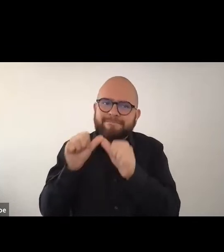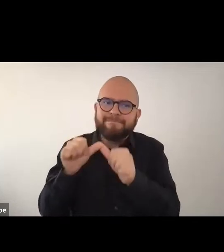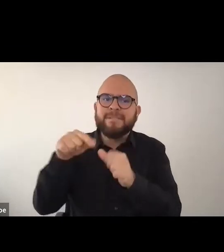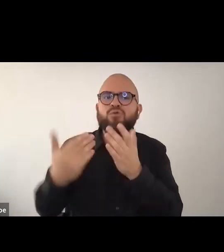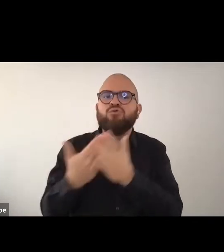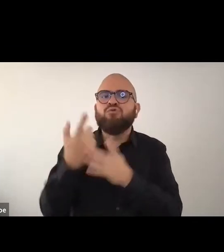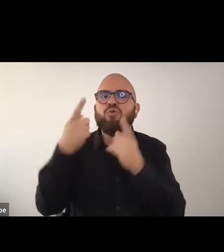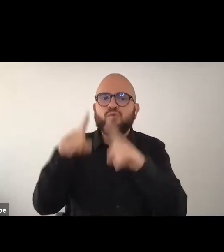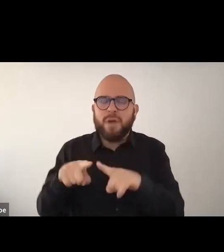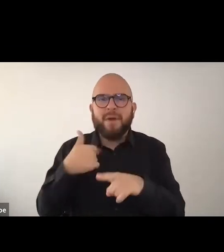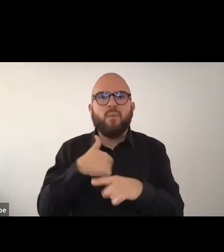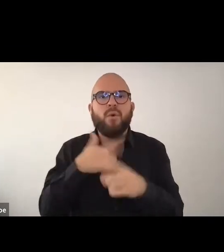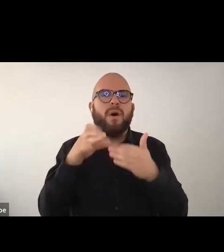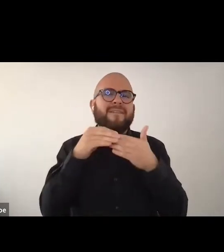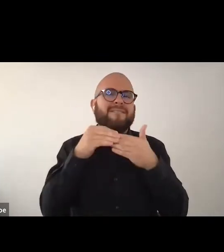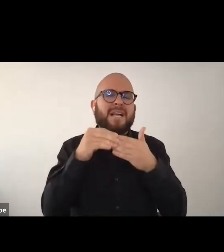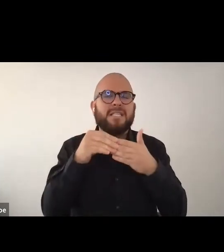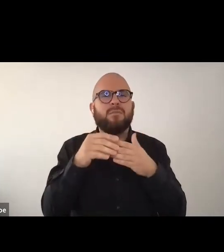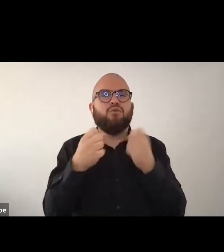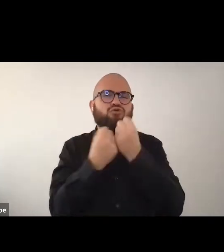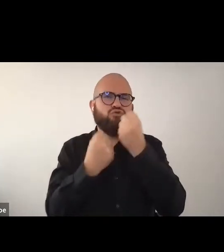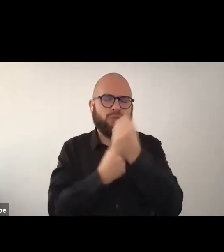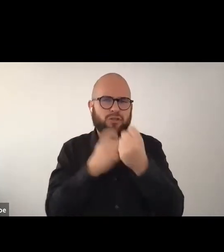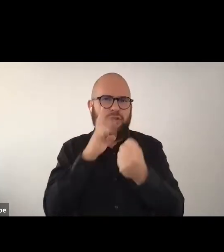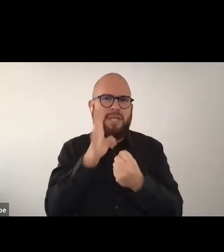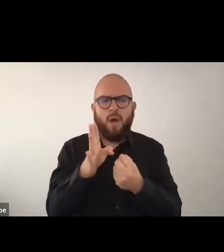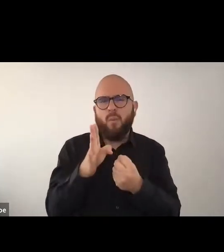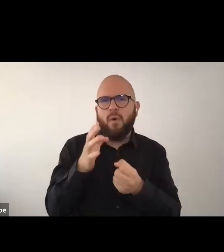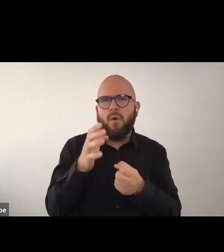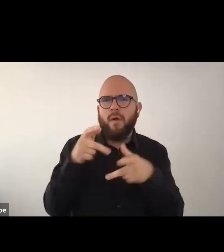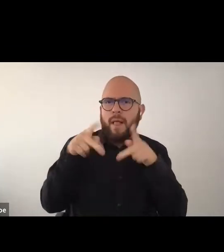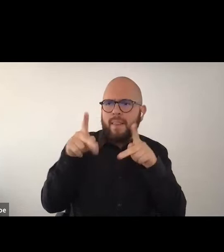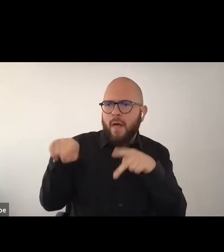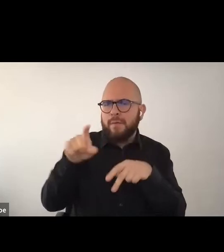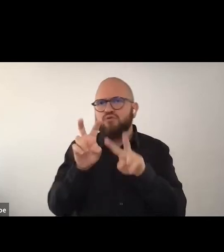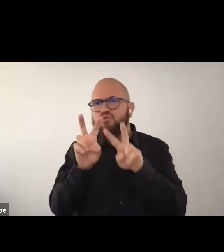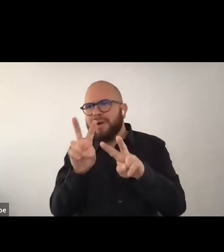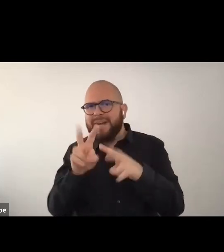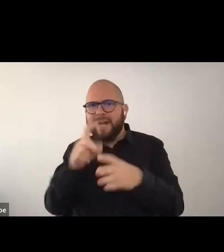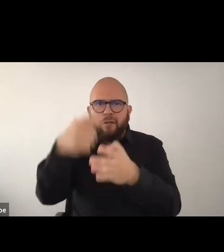that makes costs more predictable. These changes also make it easier for members